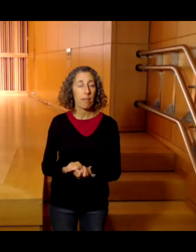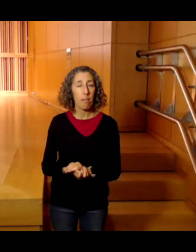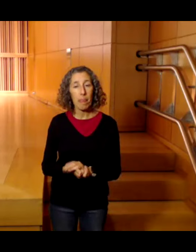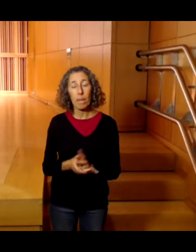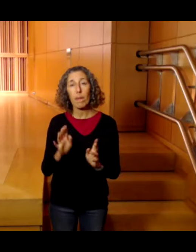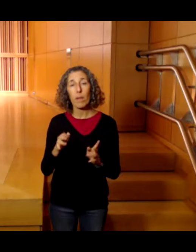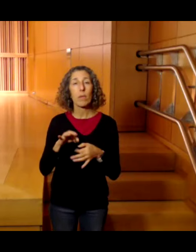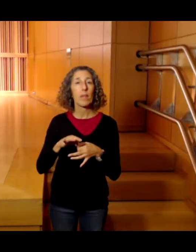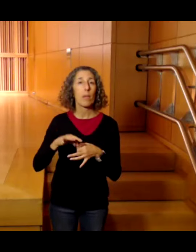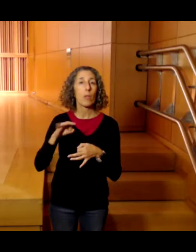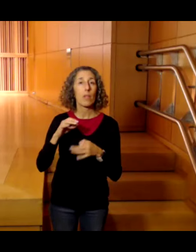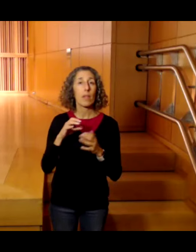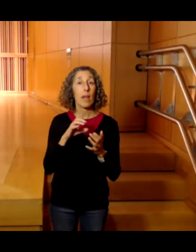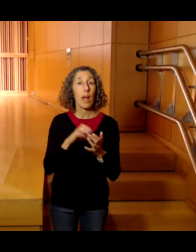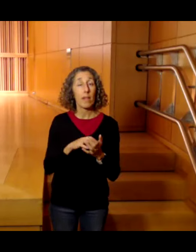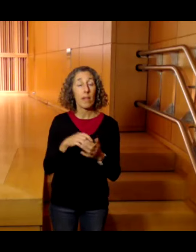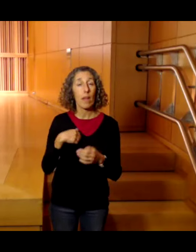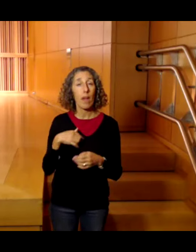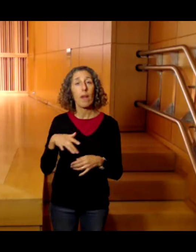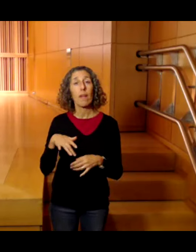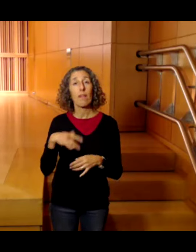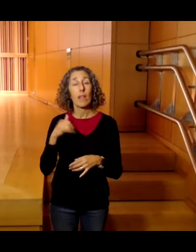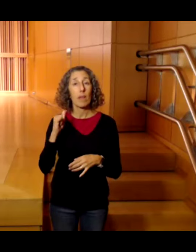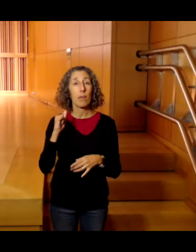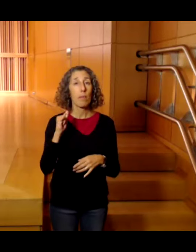I believe that what Baldwin was modeling in Notepapers for Mahan.